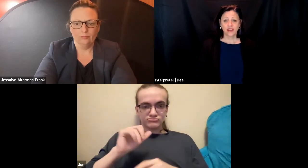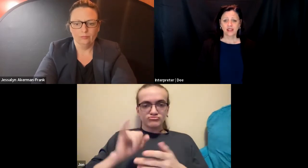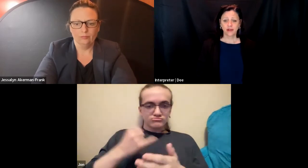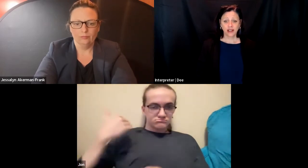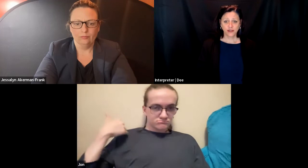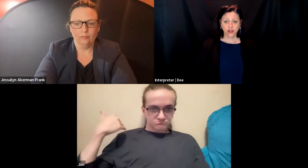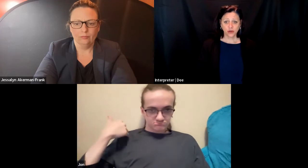Some people also like to come in front of you and wave their hands, and that's a little bit offensive for a